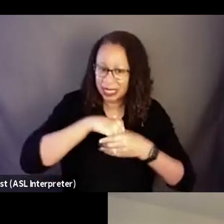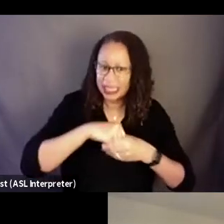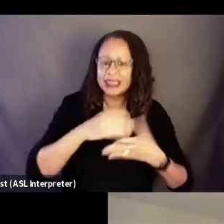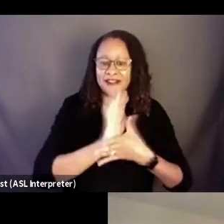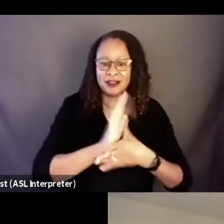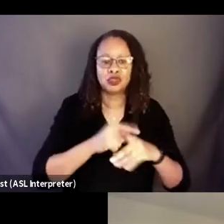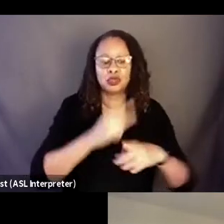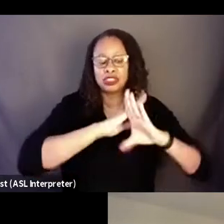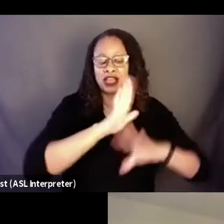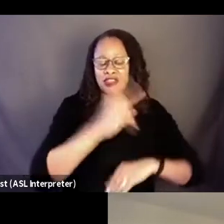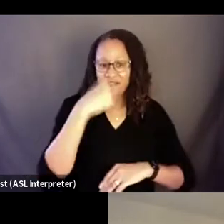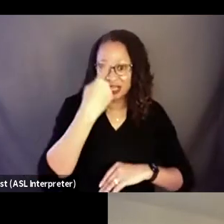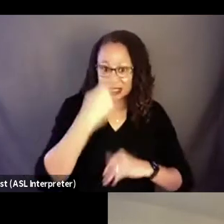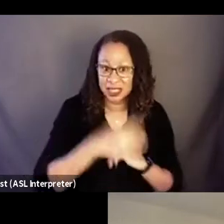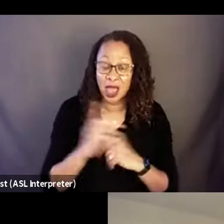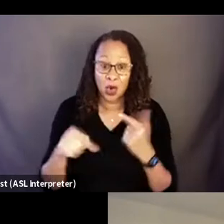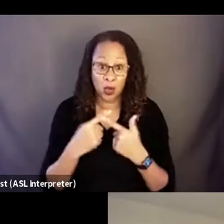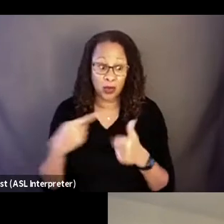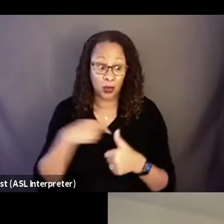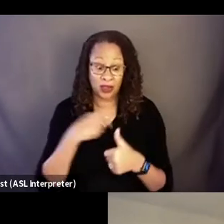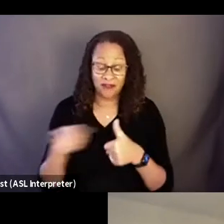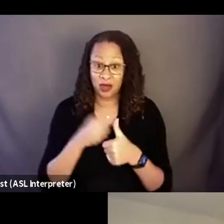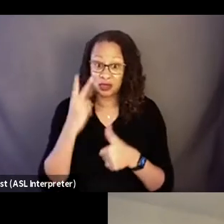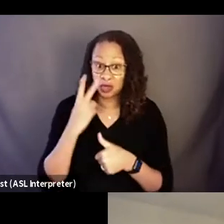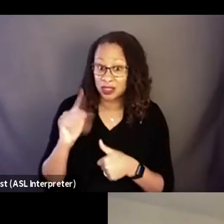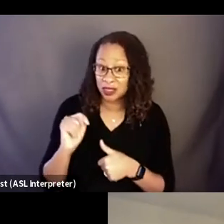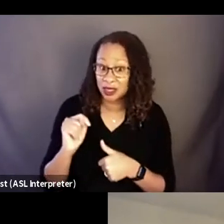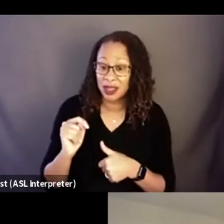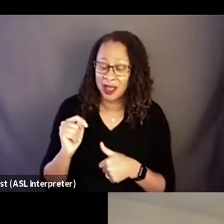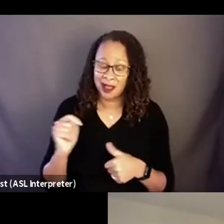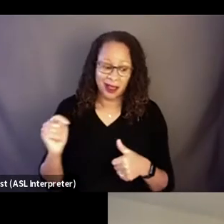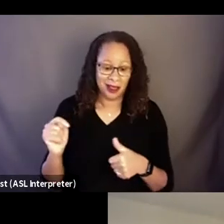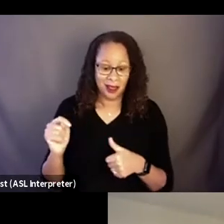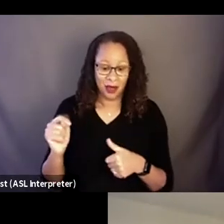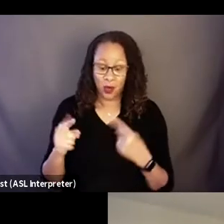And when we first looked at it, I was there with Igor, when we first saw this technique